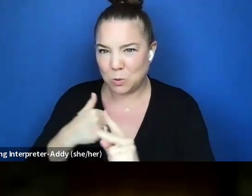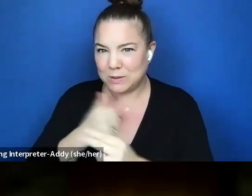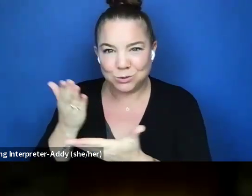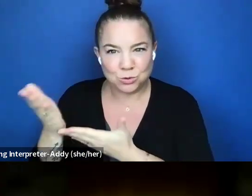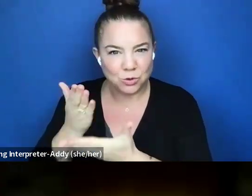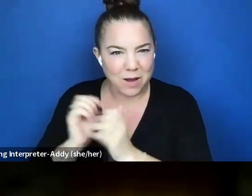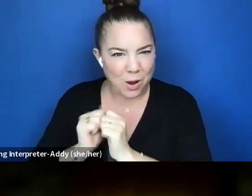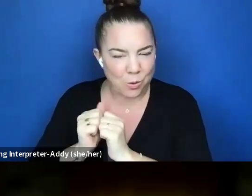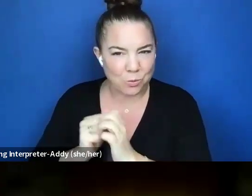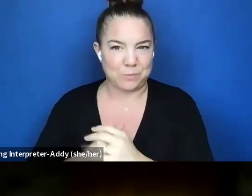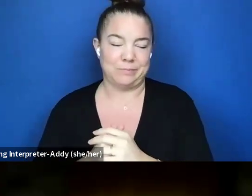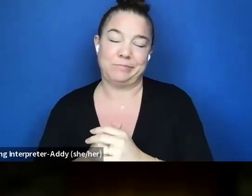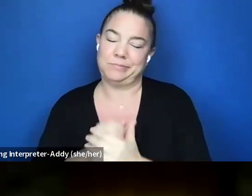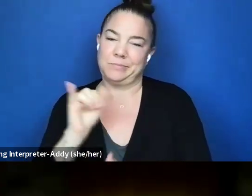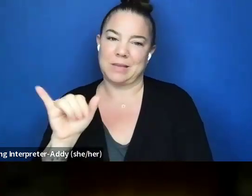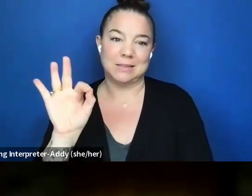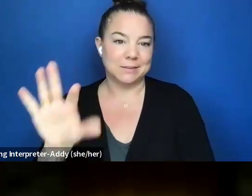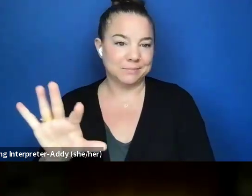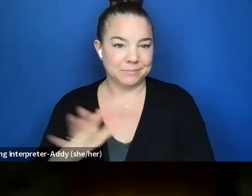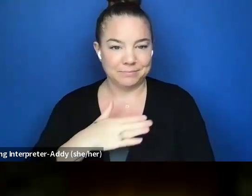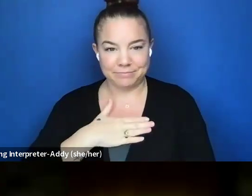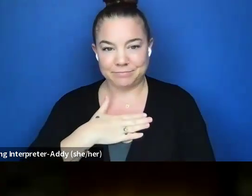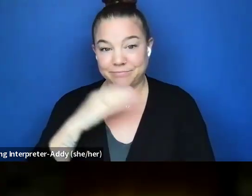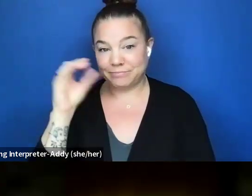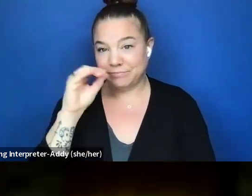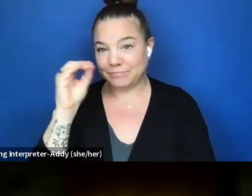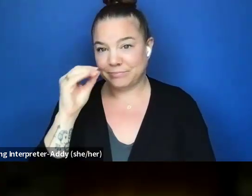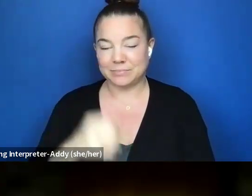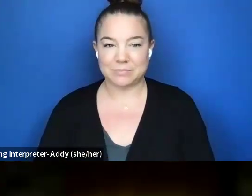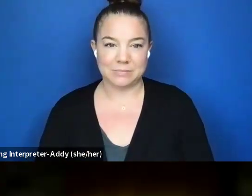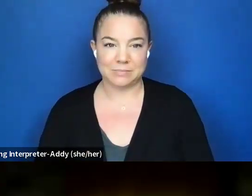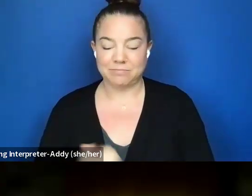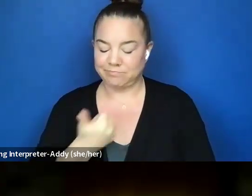Don Posh: So that's just just my take on it. I'm I'm I've been an advocate